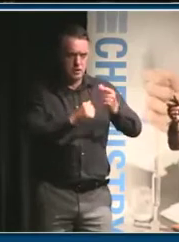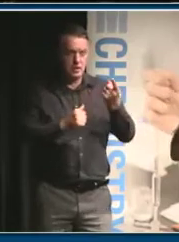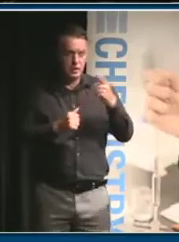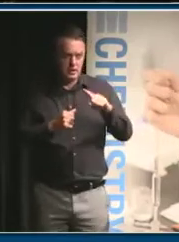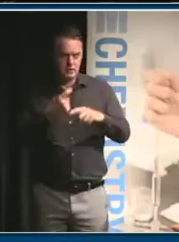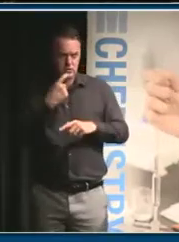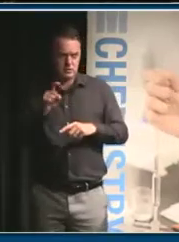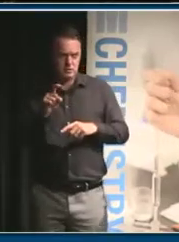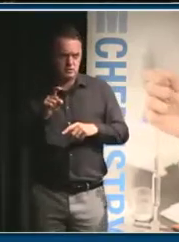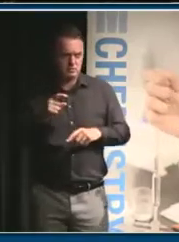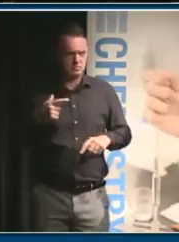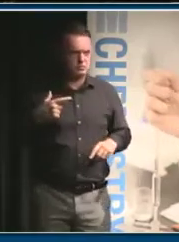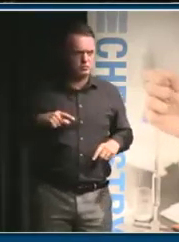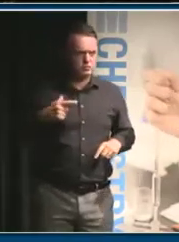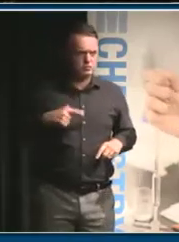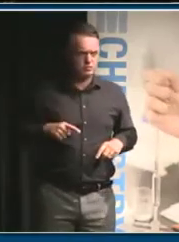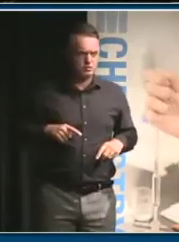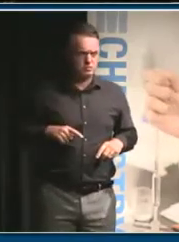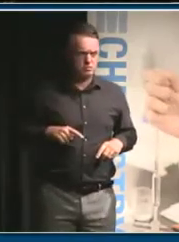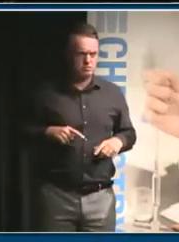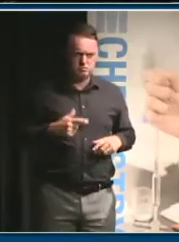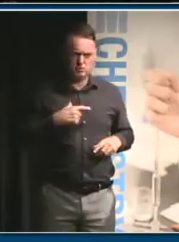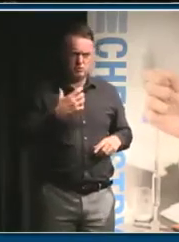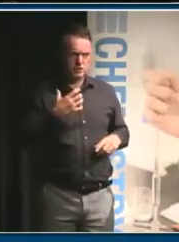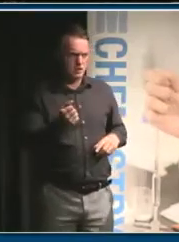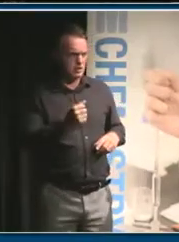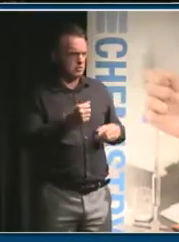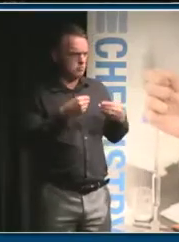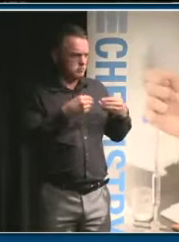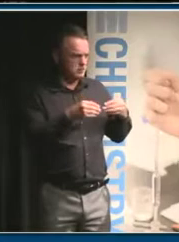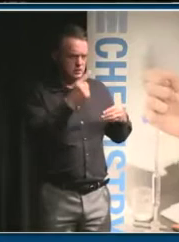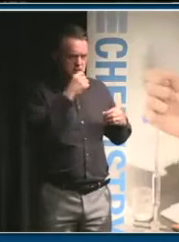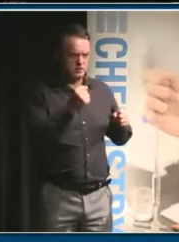Why do we have red dyes to cause cancer? Why do we have plasticize to cause breast effects?